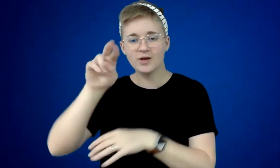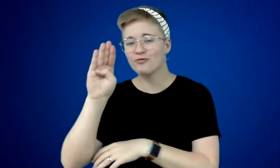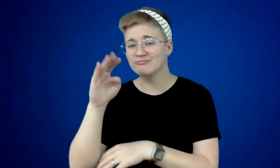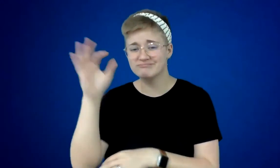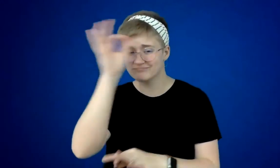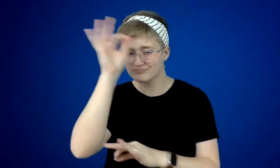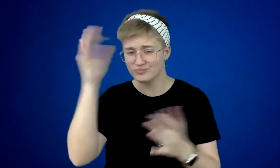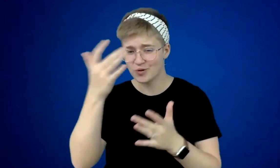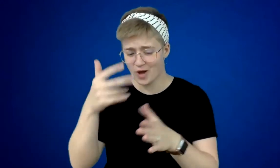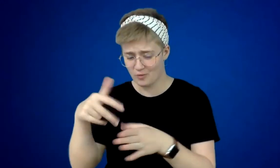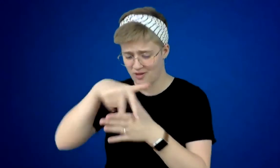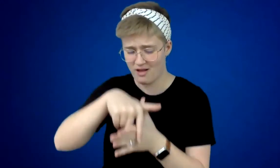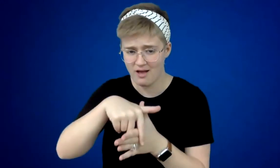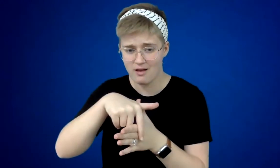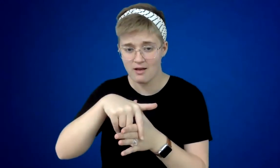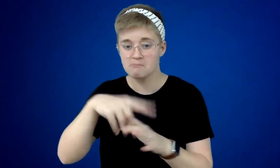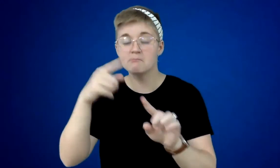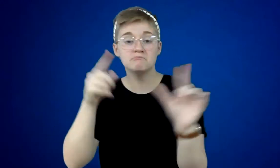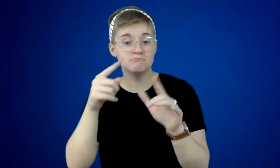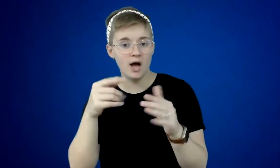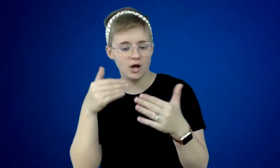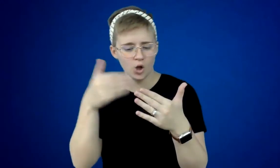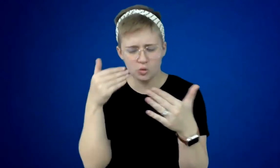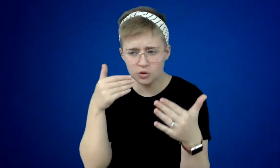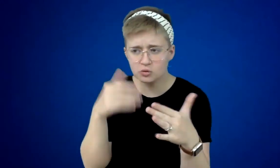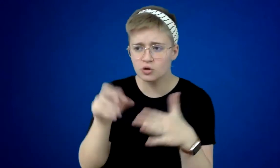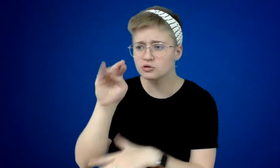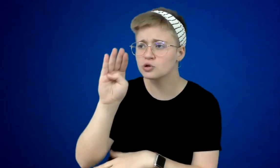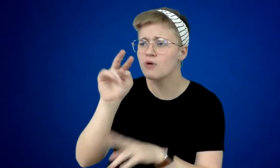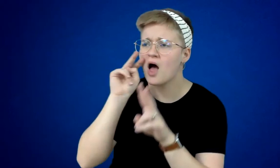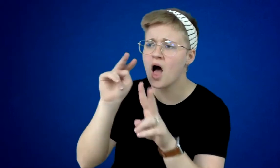and closer, Rob saw that the thing was Sistine in her pink party dress.